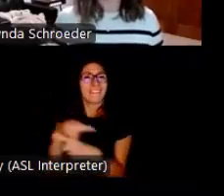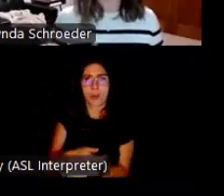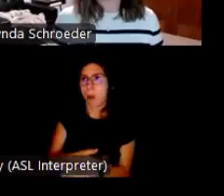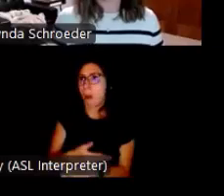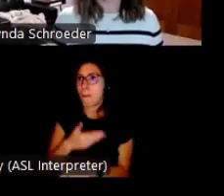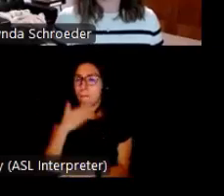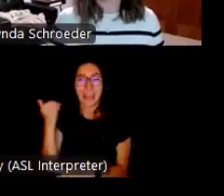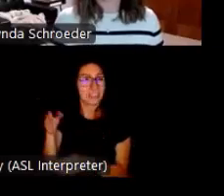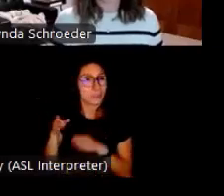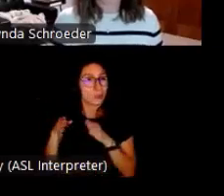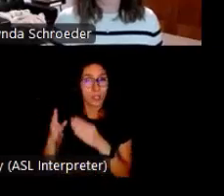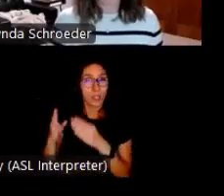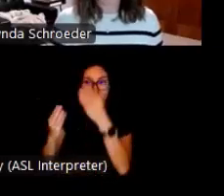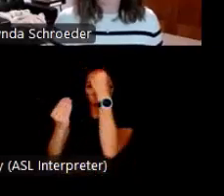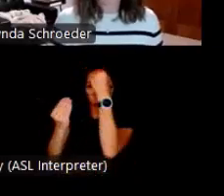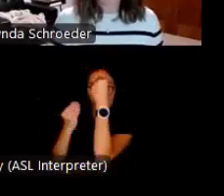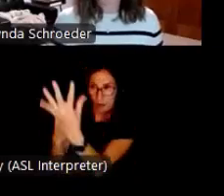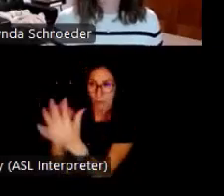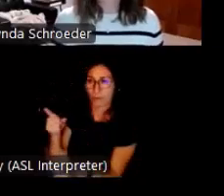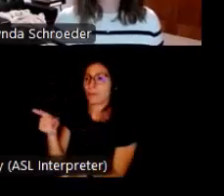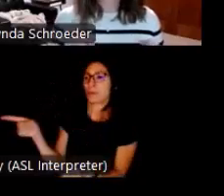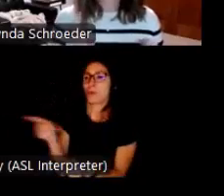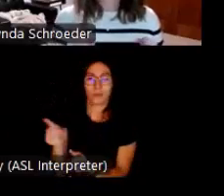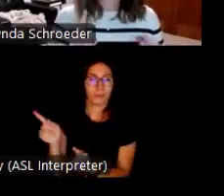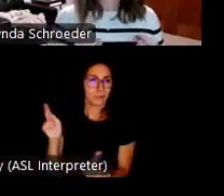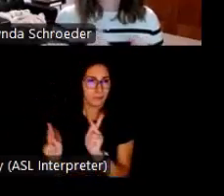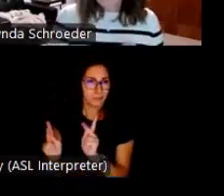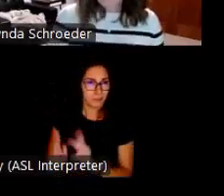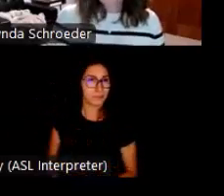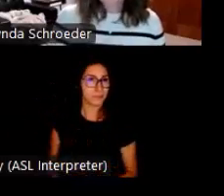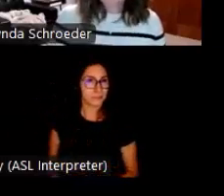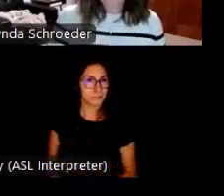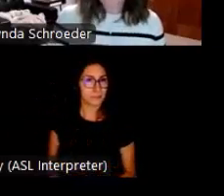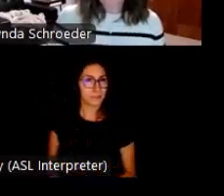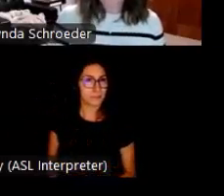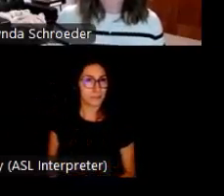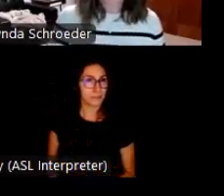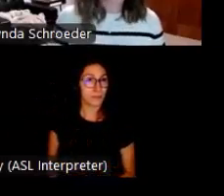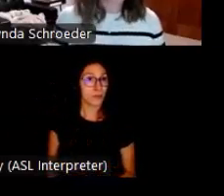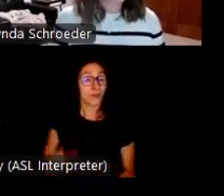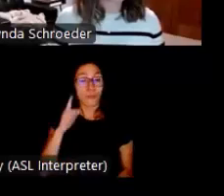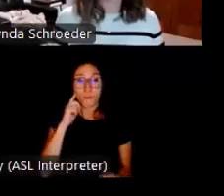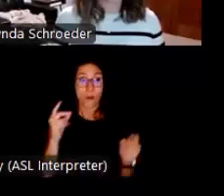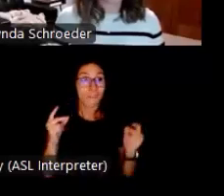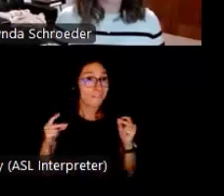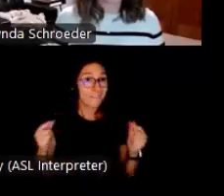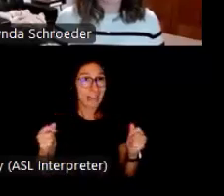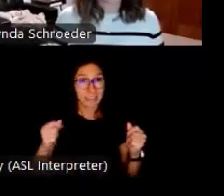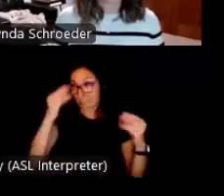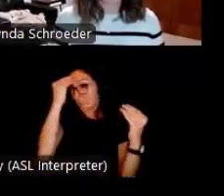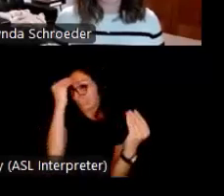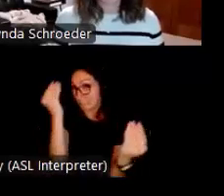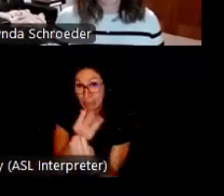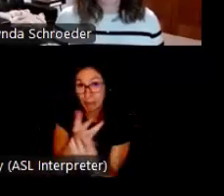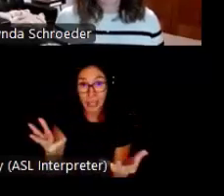for informing that audience. For fast dissemination, we created a policy brief.